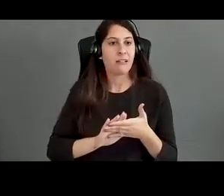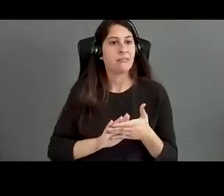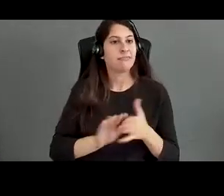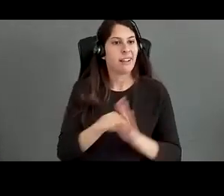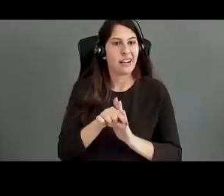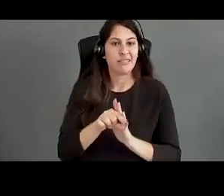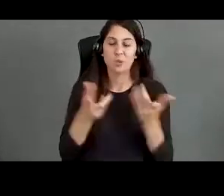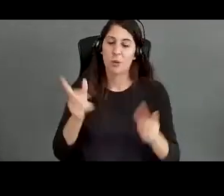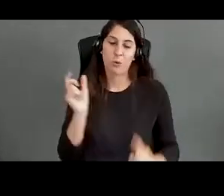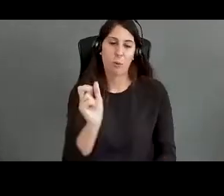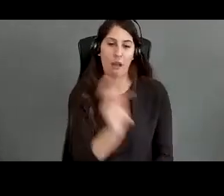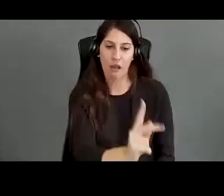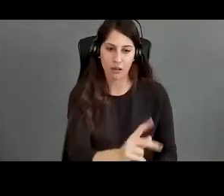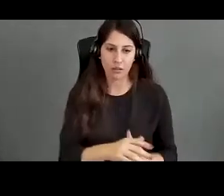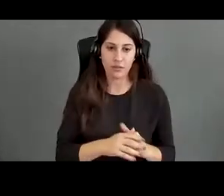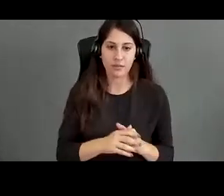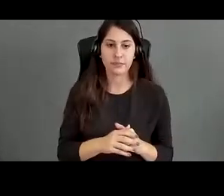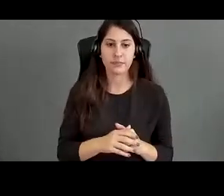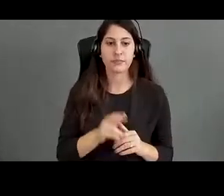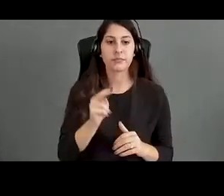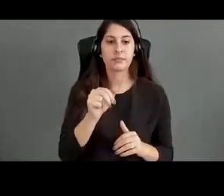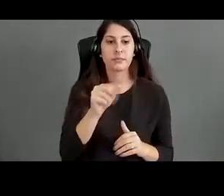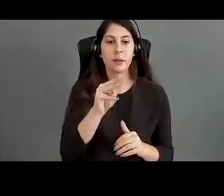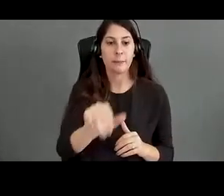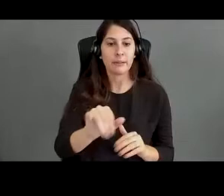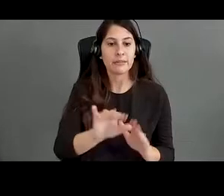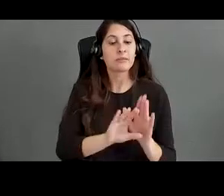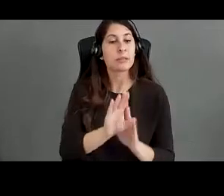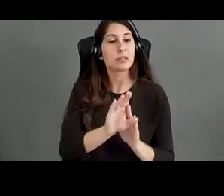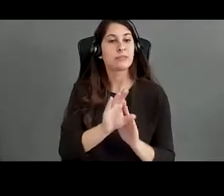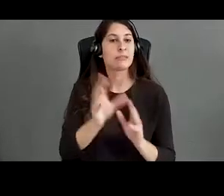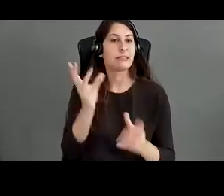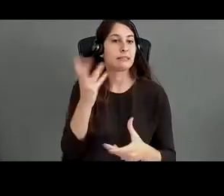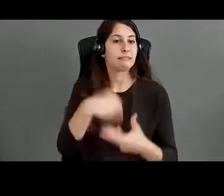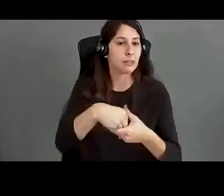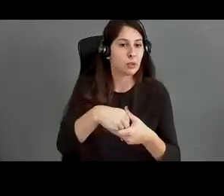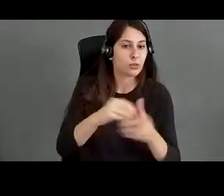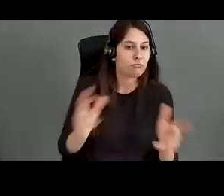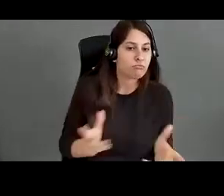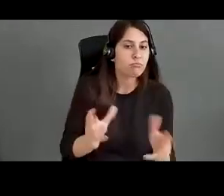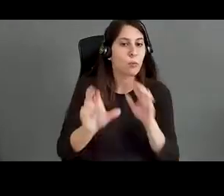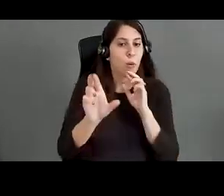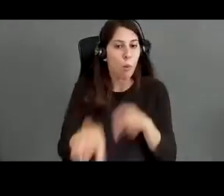NAMI developed an report a couple of years ago, and there's a link to it here.